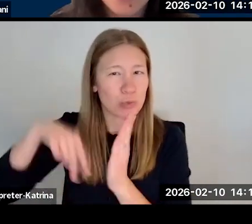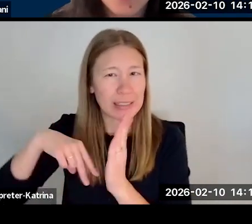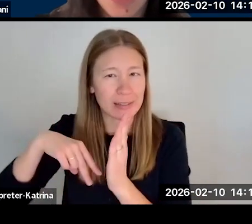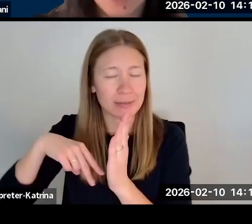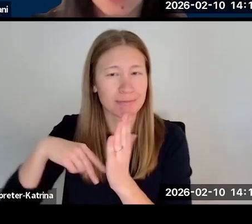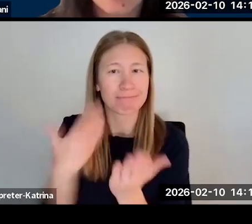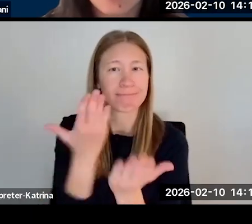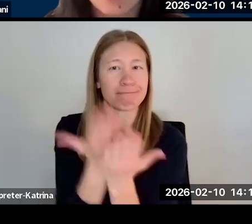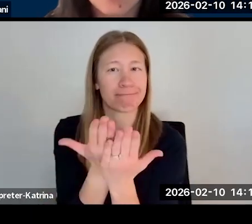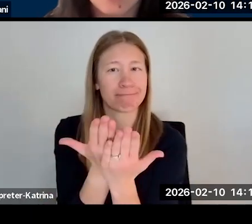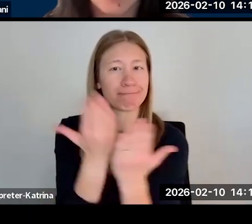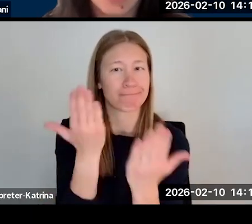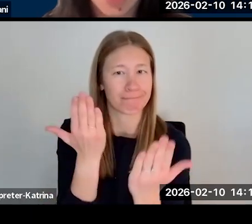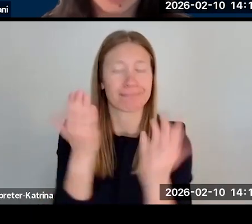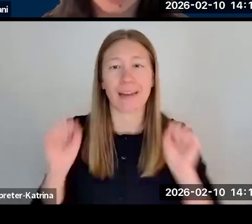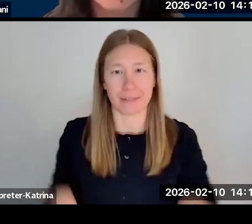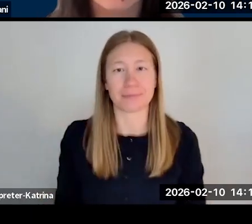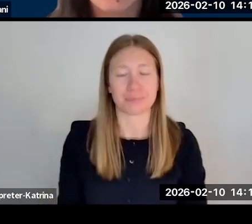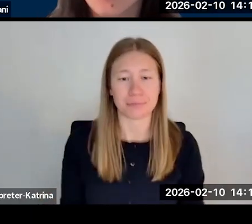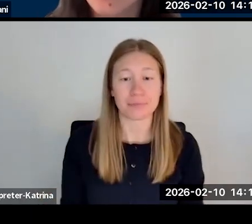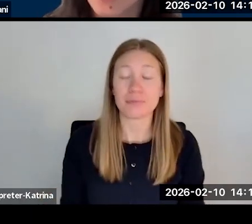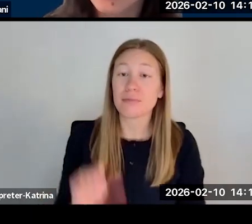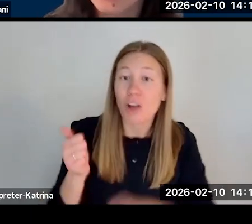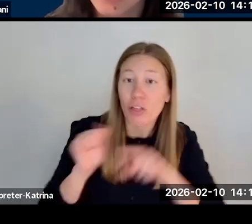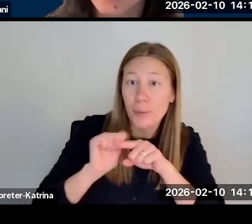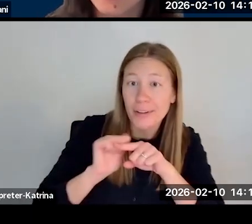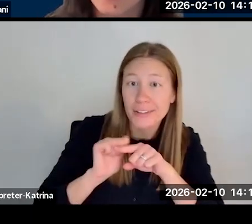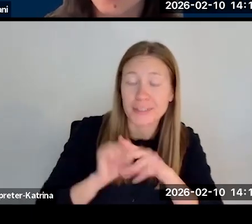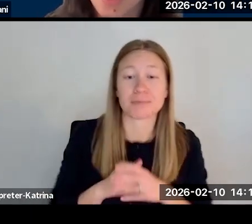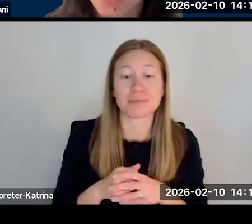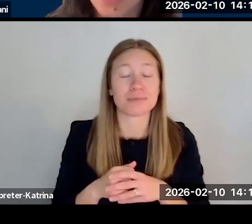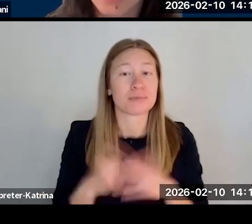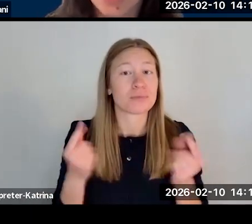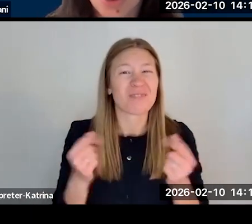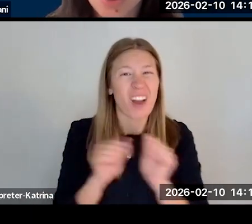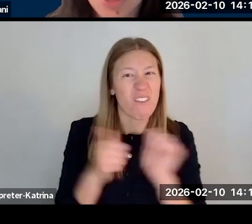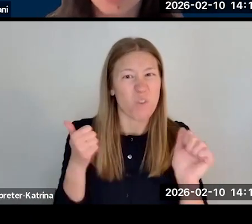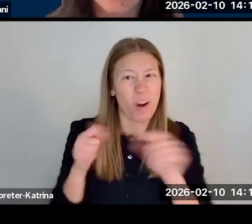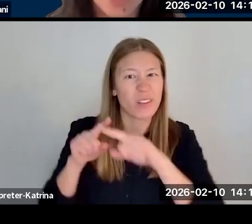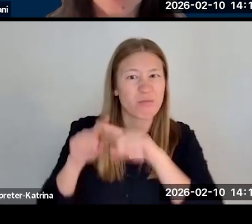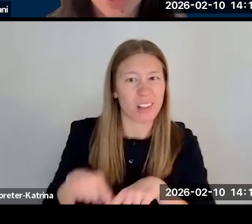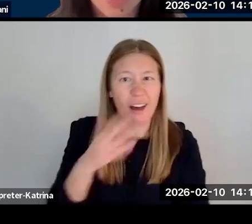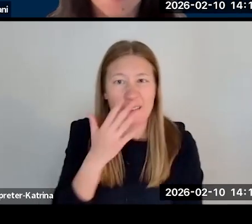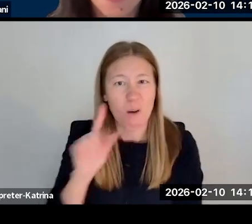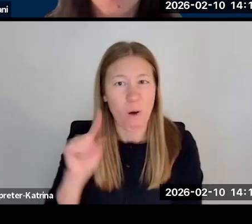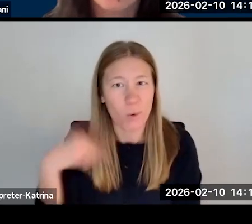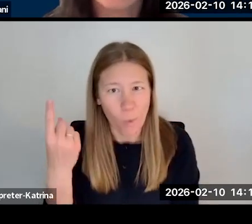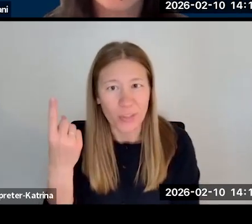The other practice to consider with color is to avoid relying on color alone to convey meaning.